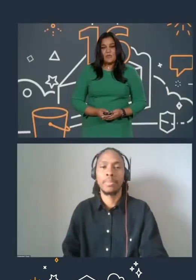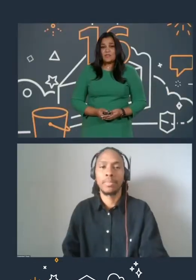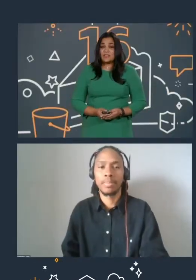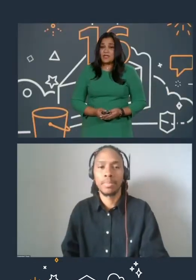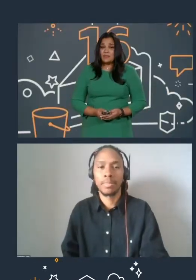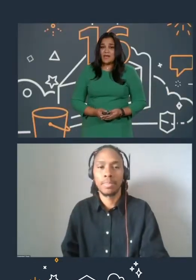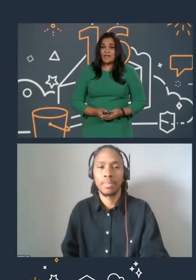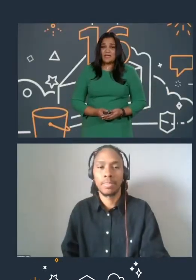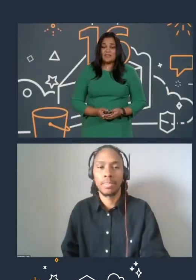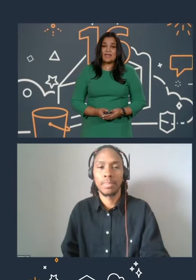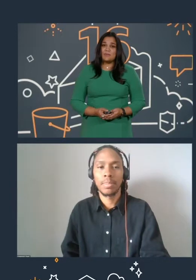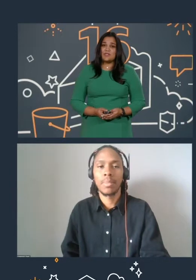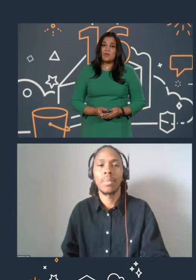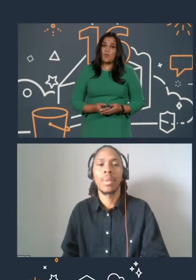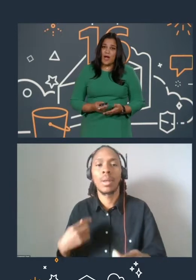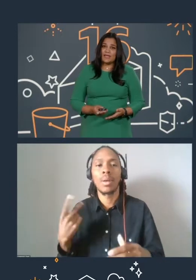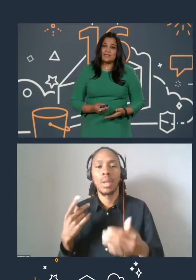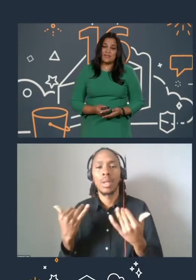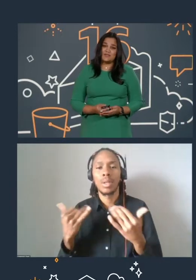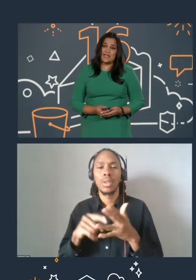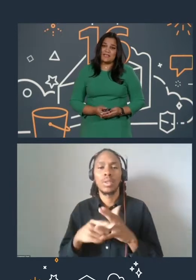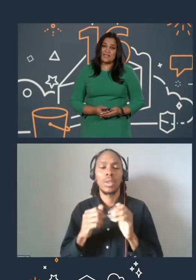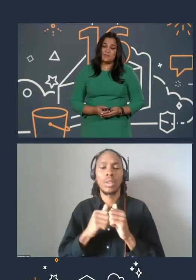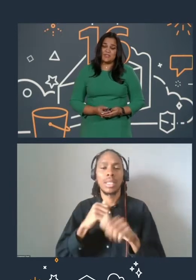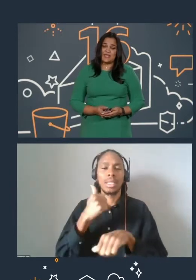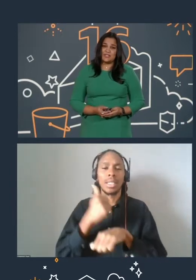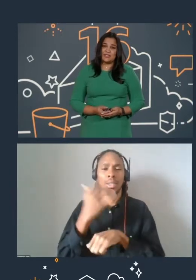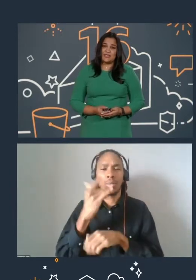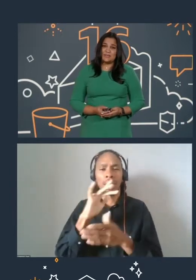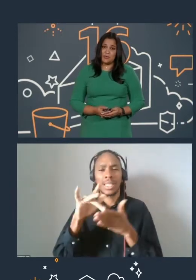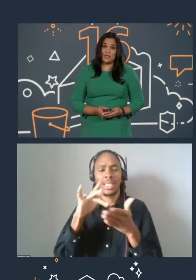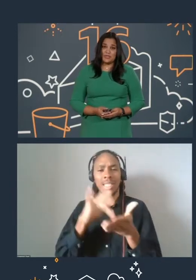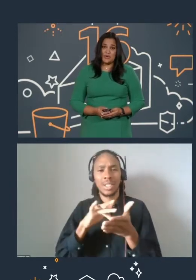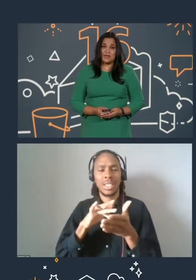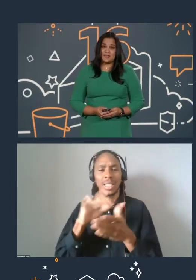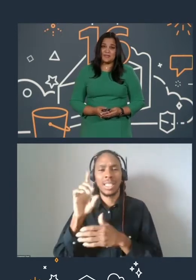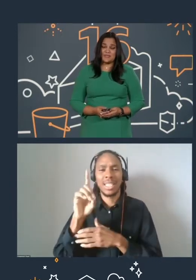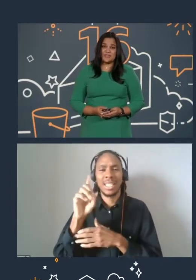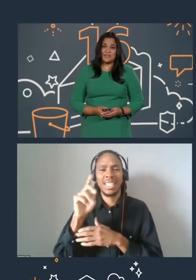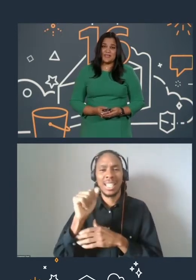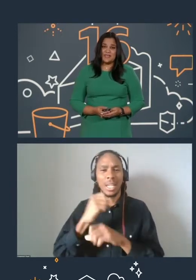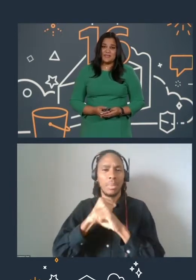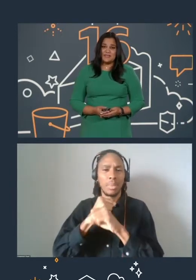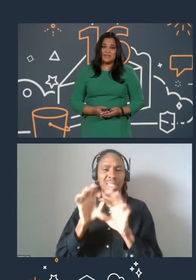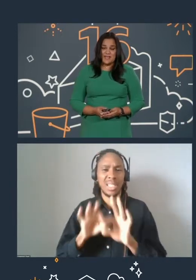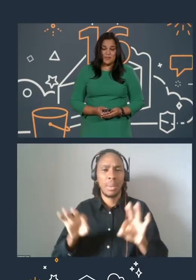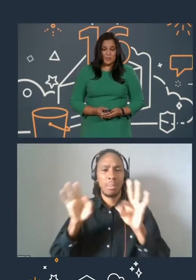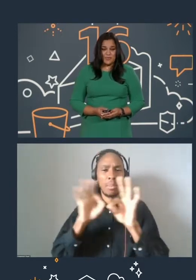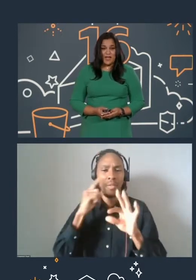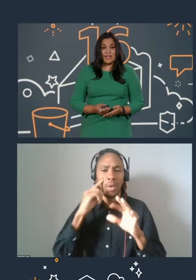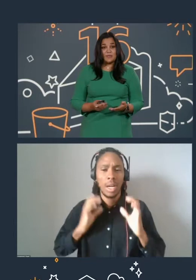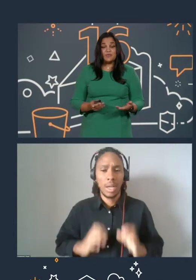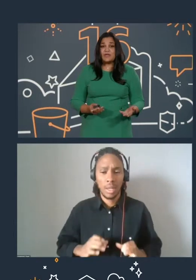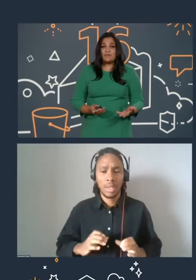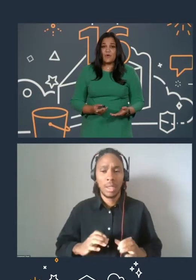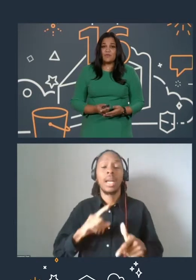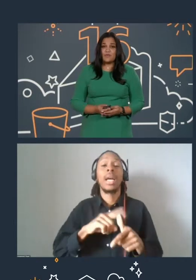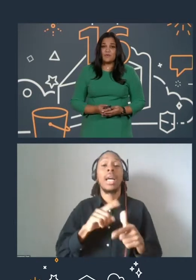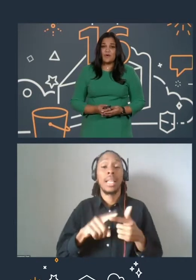We'll start by establishing why centralized data protection is important to our customers. Then we'll provide a brief overview